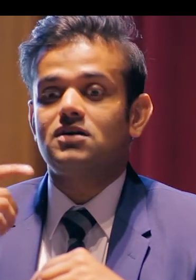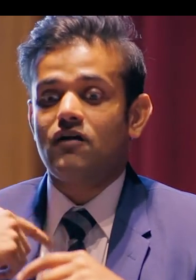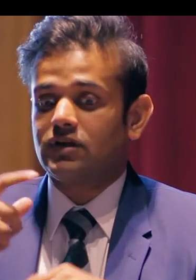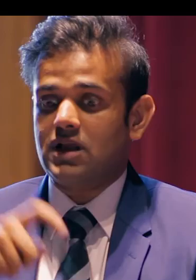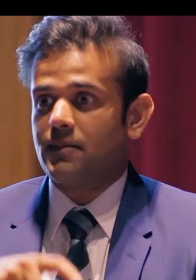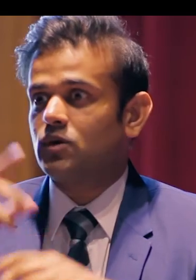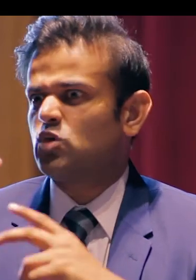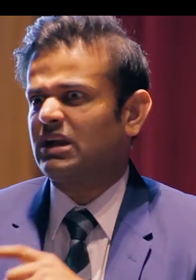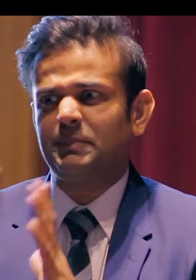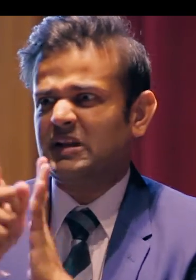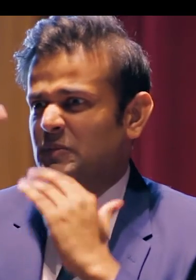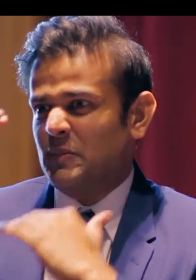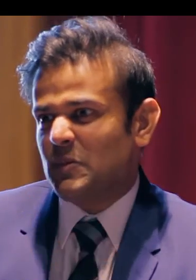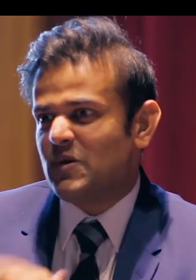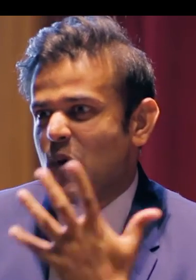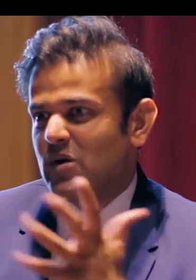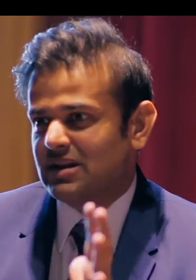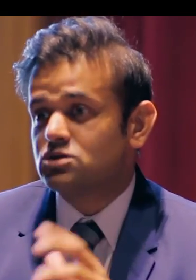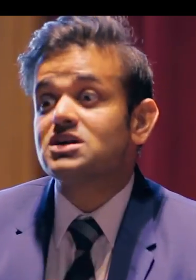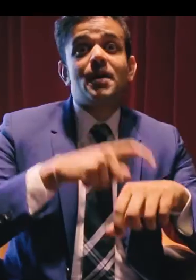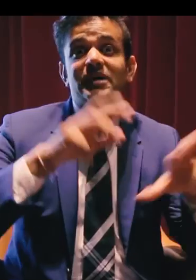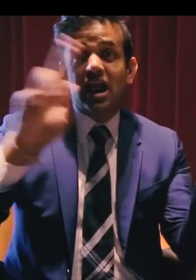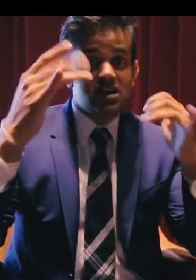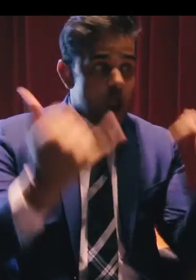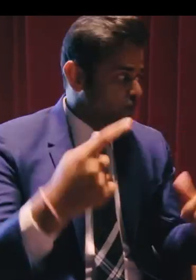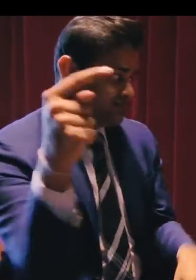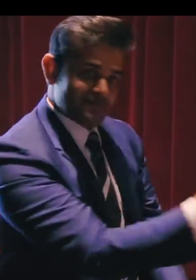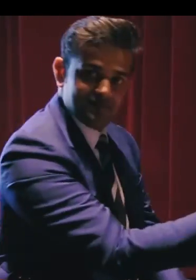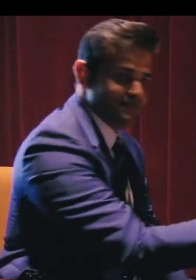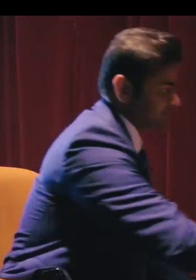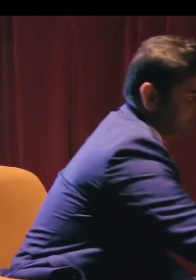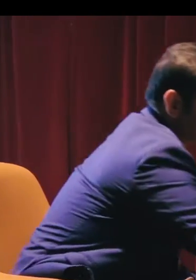and, we have 20 minutes, and the time starts now.